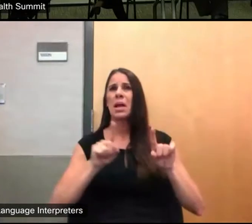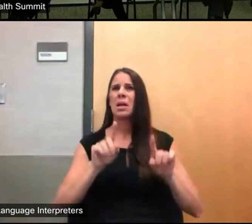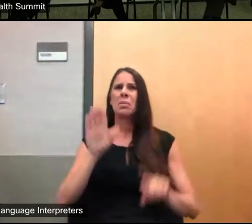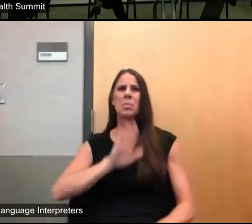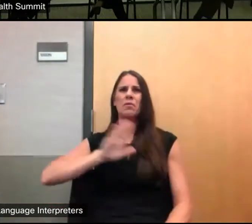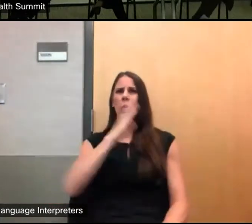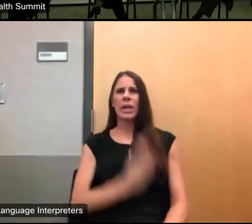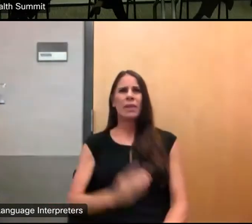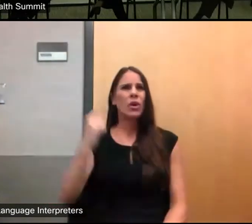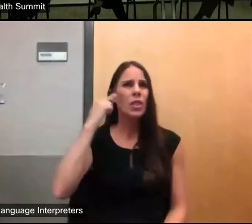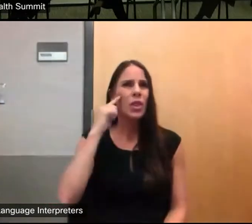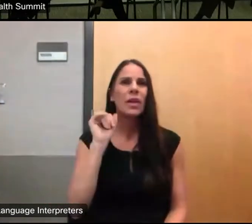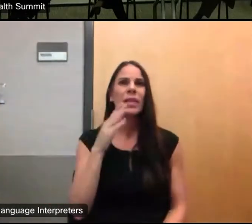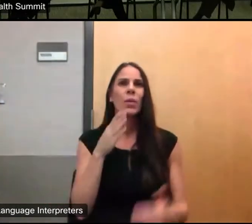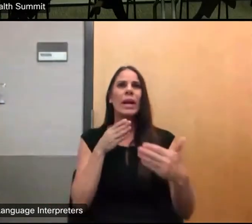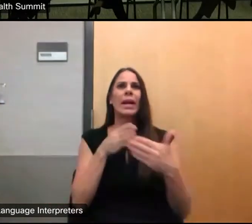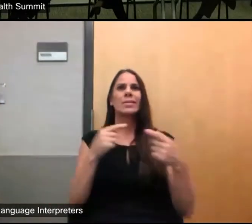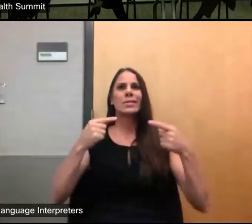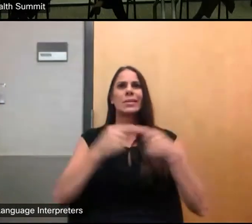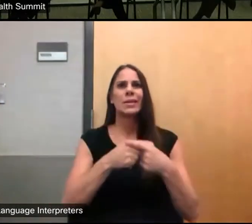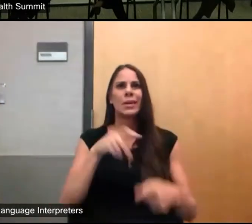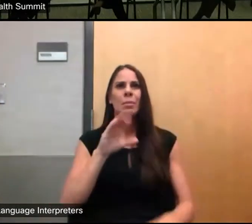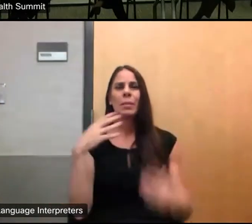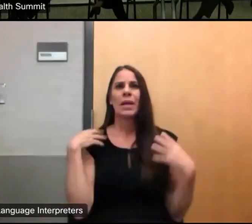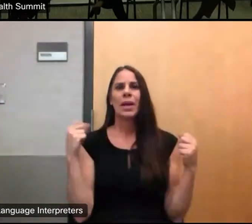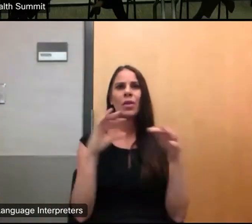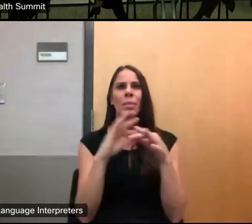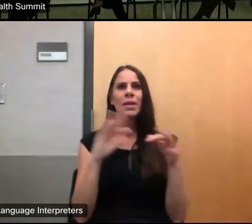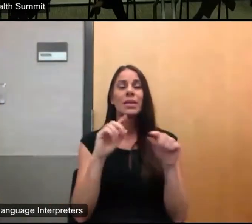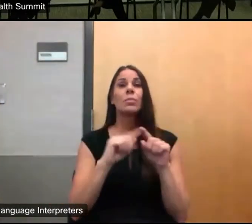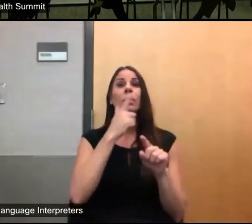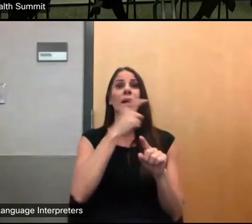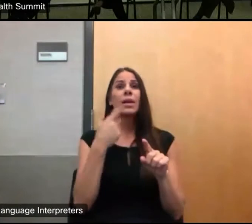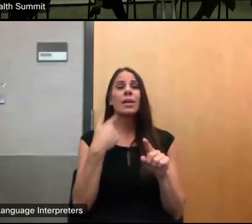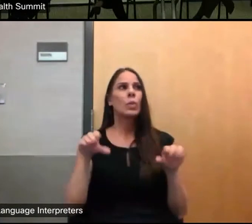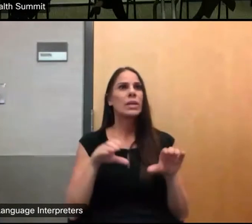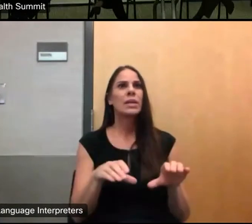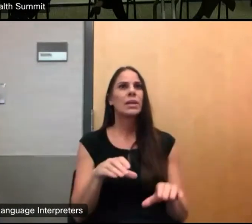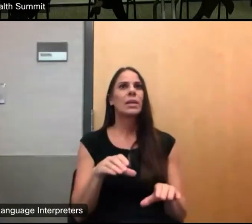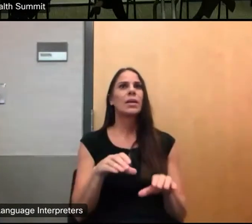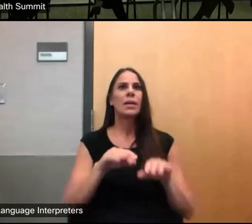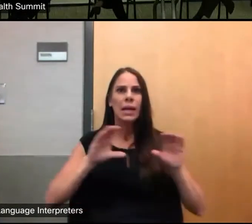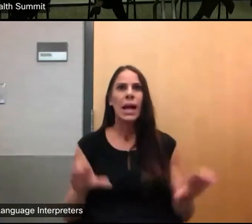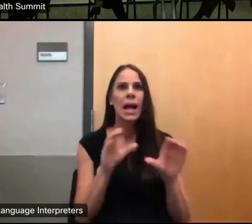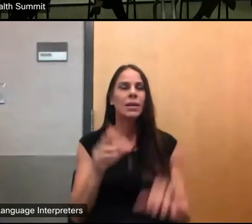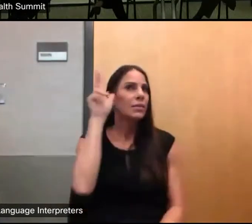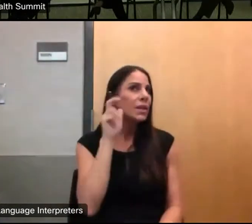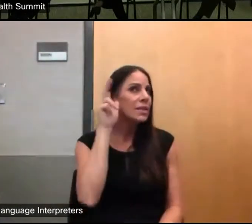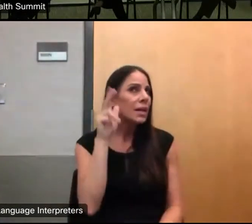going against some public health message and you might want to do. And it was only because we did the active listening to kind of pull in to find out something that was like a conversation